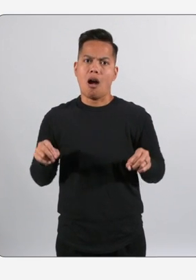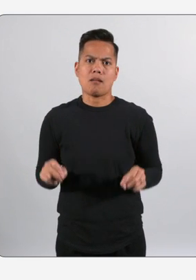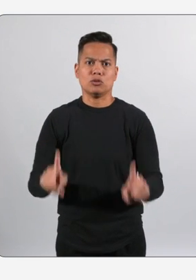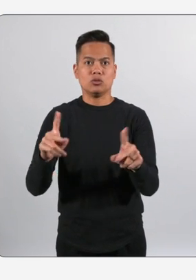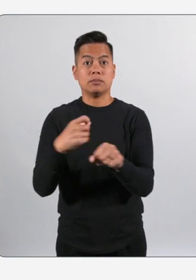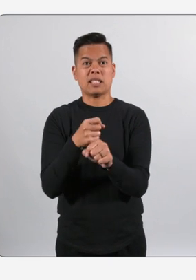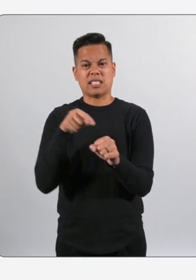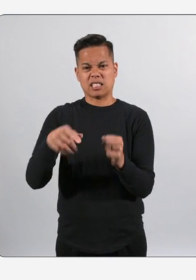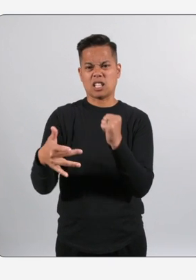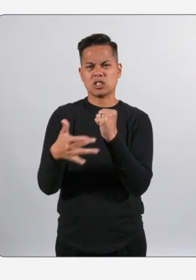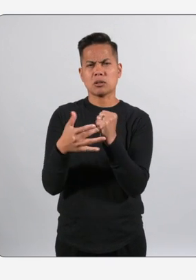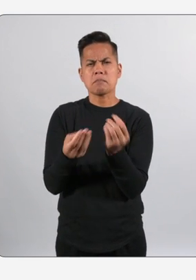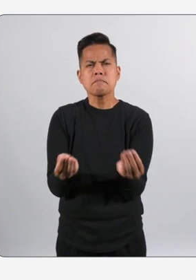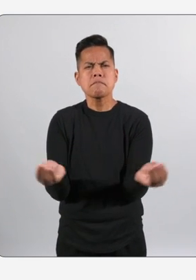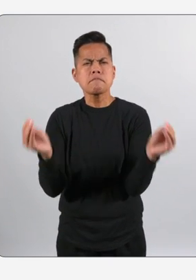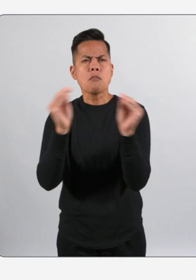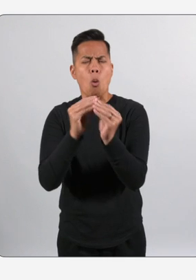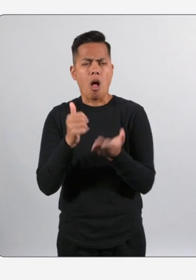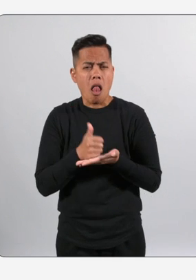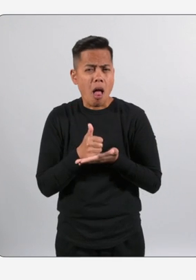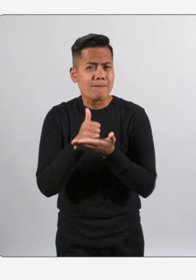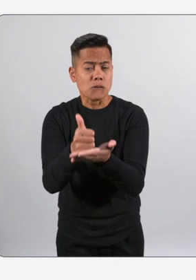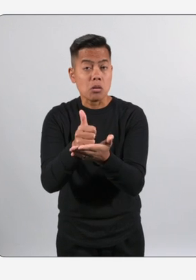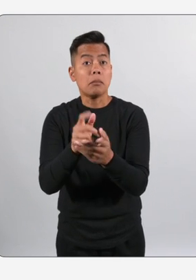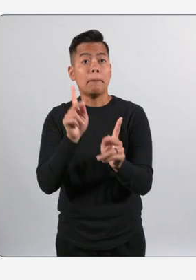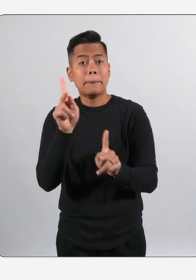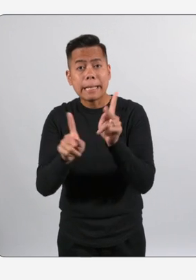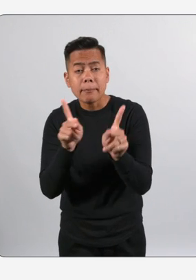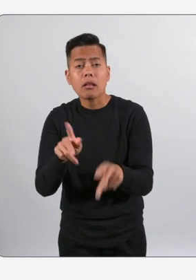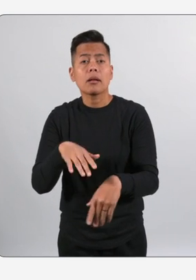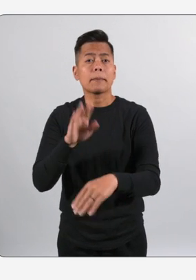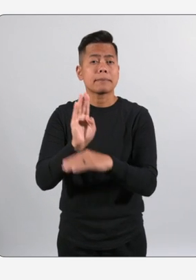technology even more helpful, for people, for businesses, for